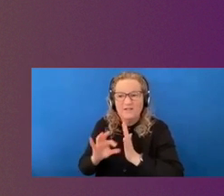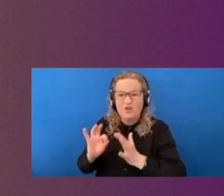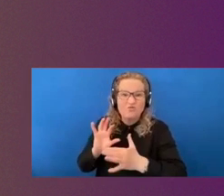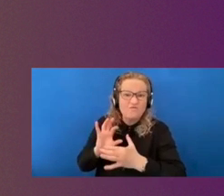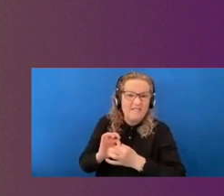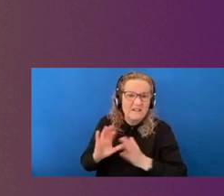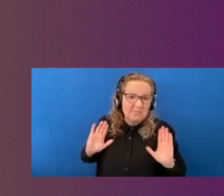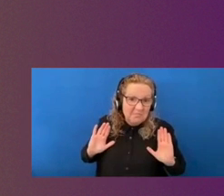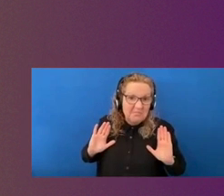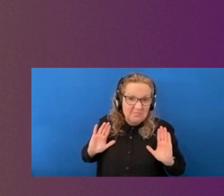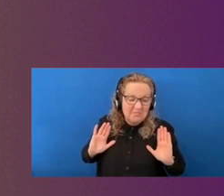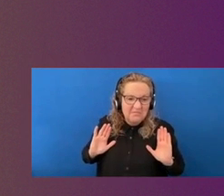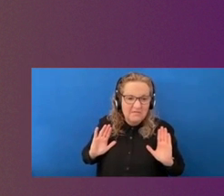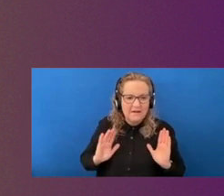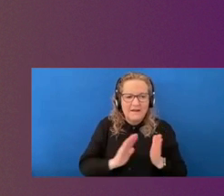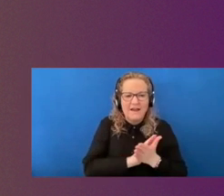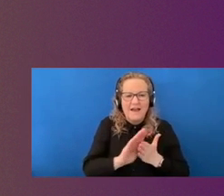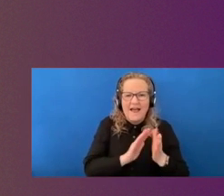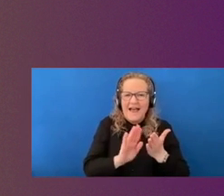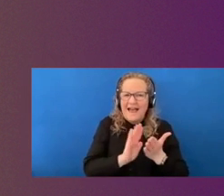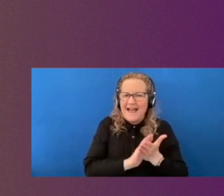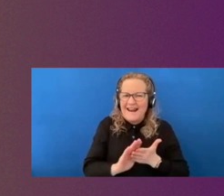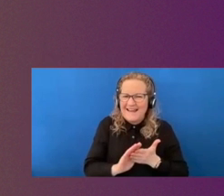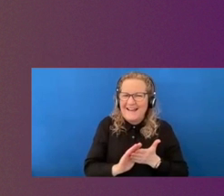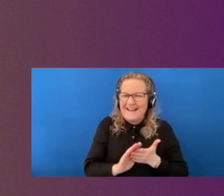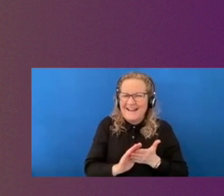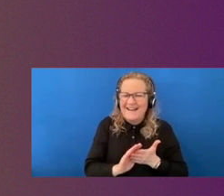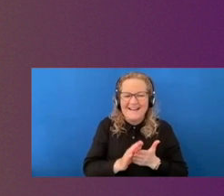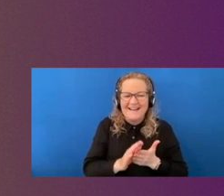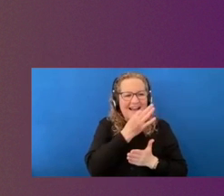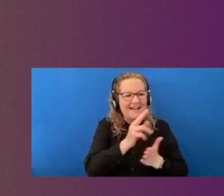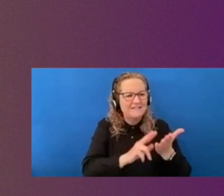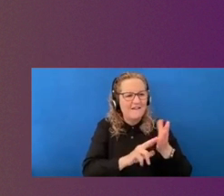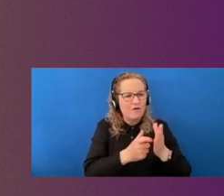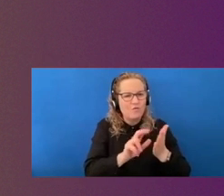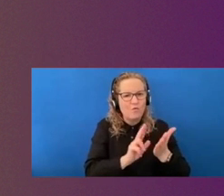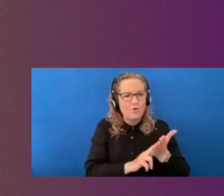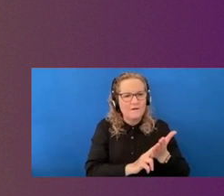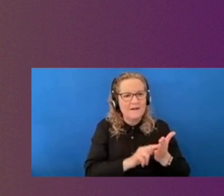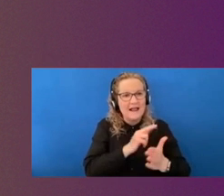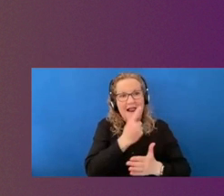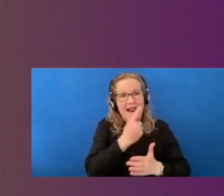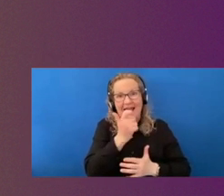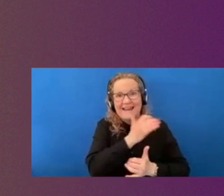yep okay so Varun you are lucky last what is your Remarkable insight on a post-Covid